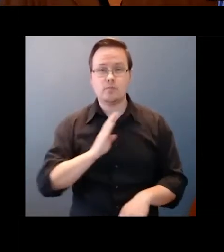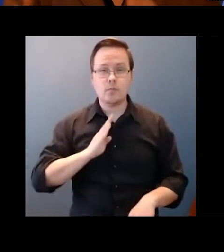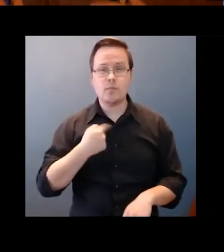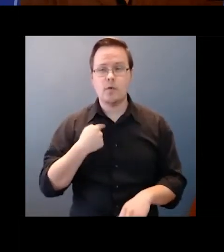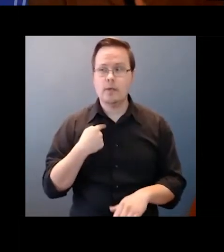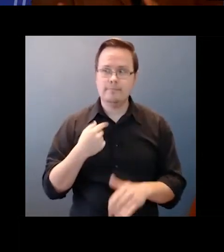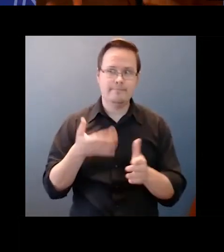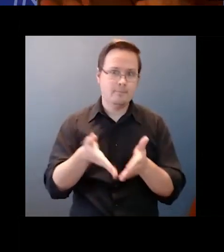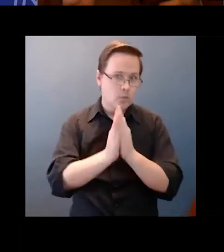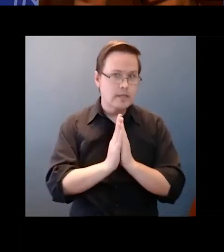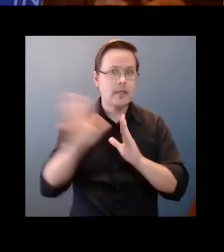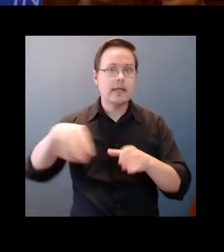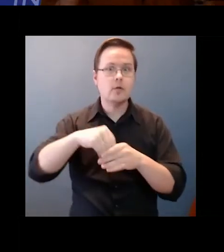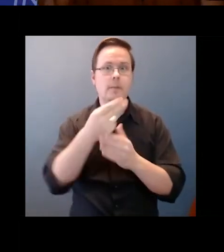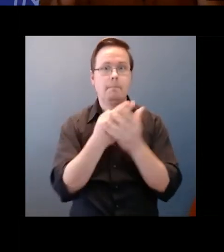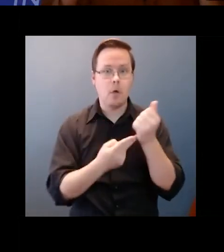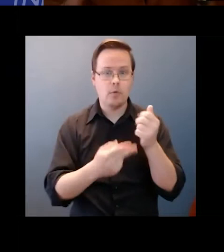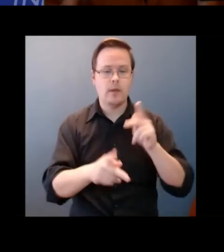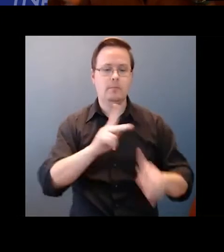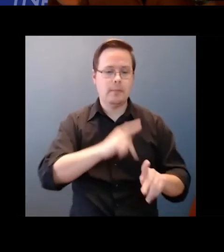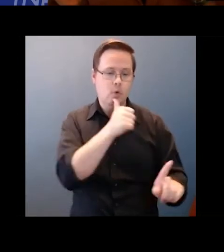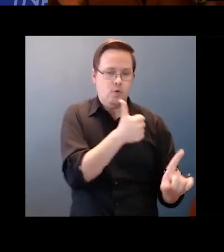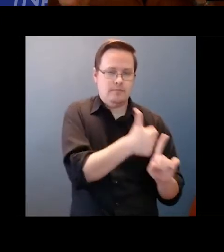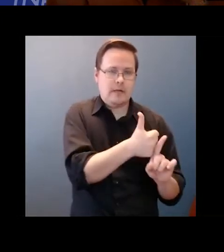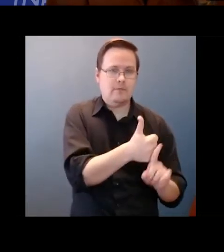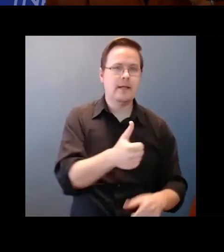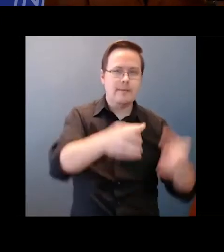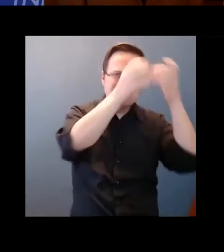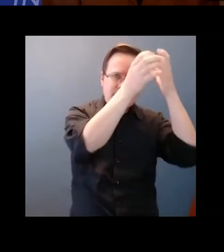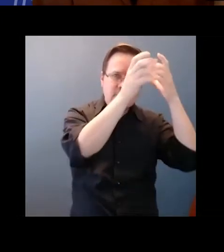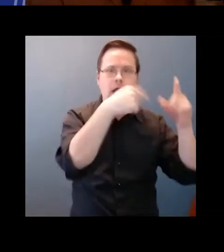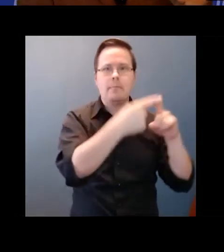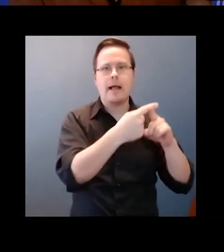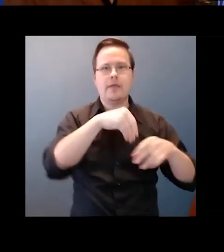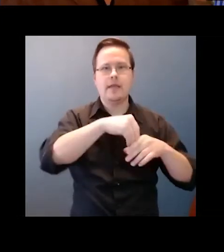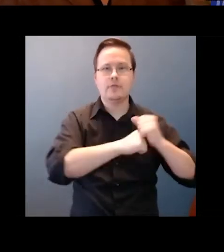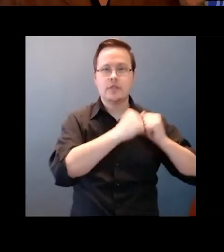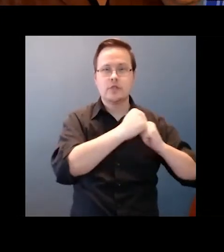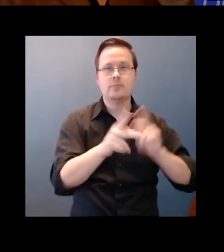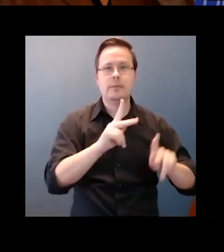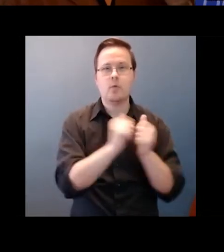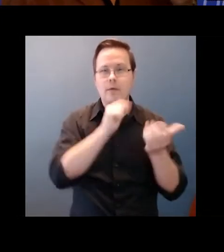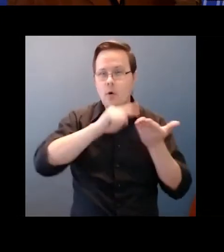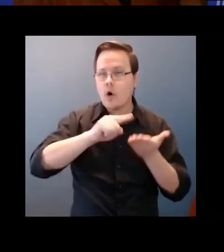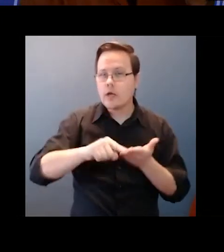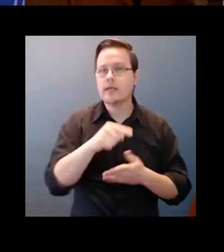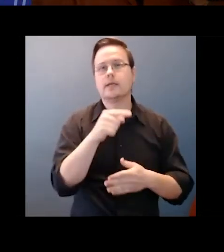included both people who are kind of experts and the infrastructure people with some auditing experience or cybersecurity experience,